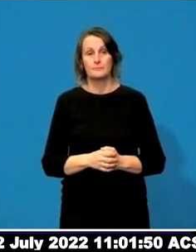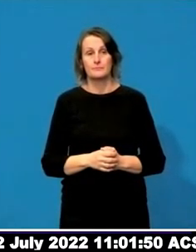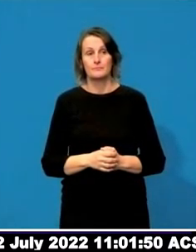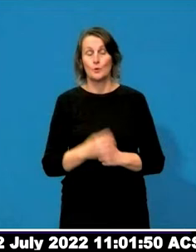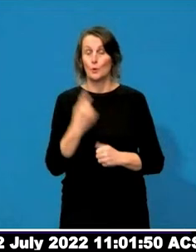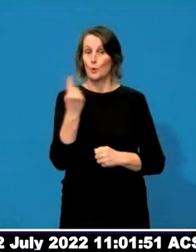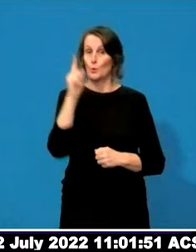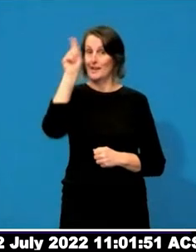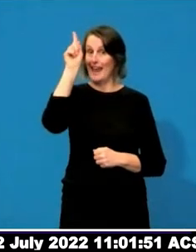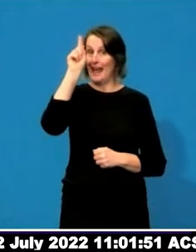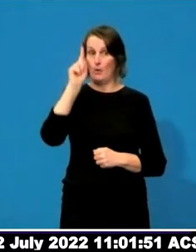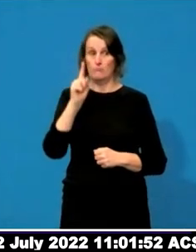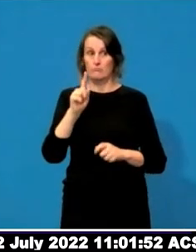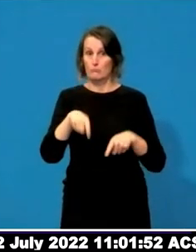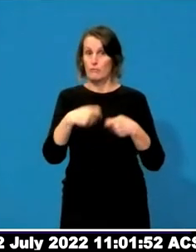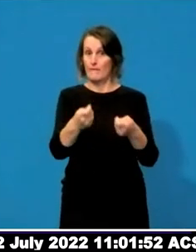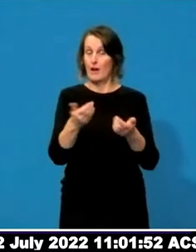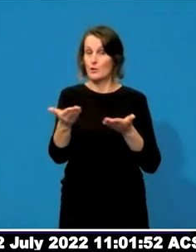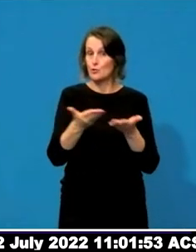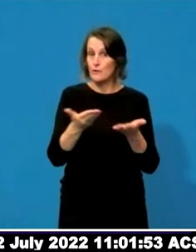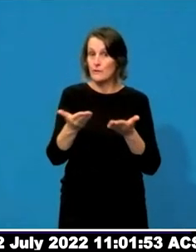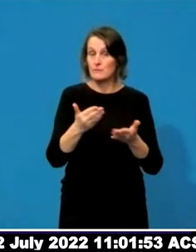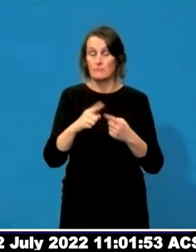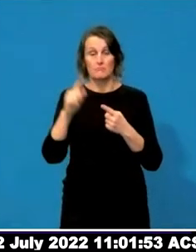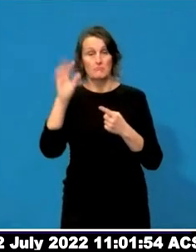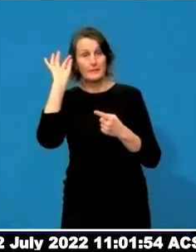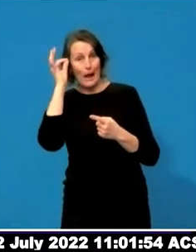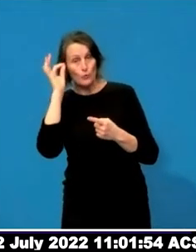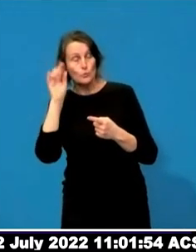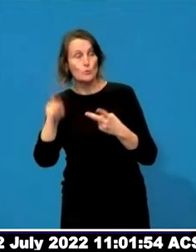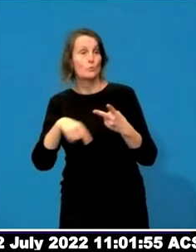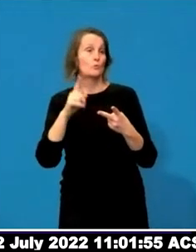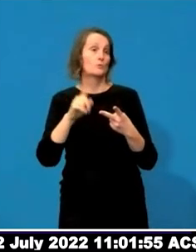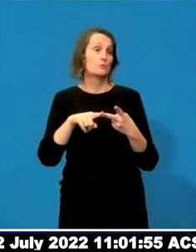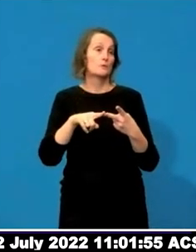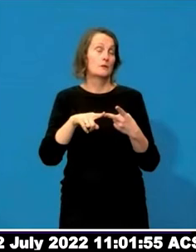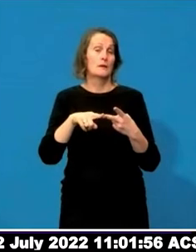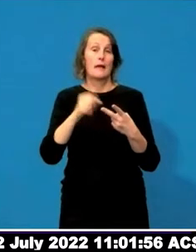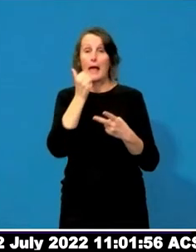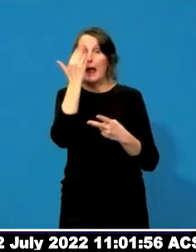so the councils, the Aboriginal medical services